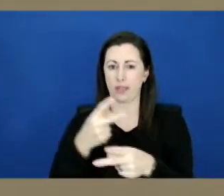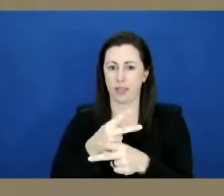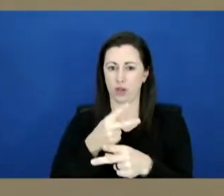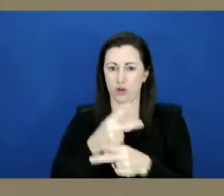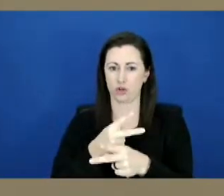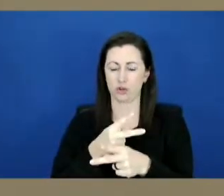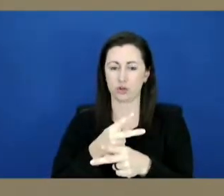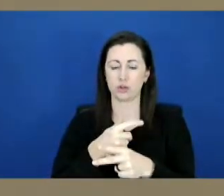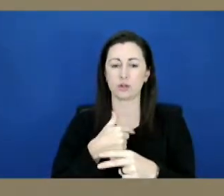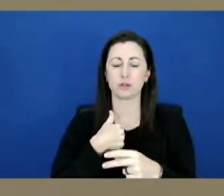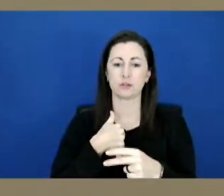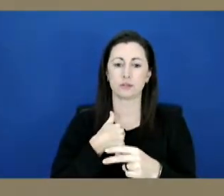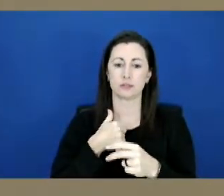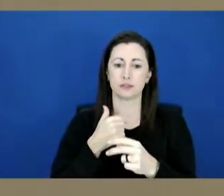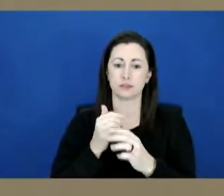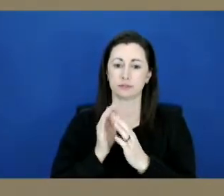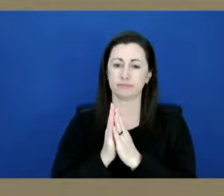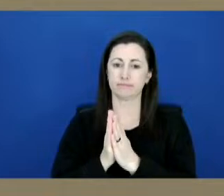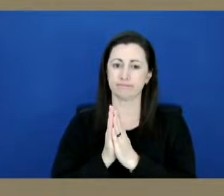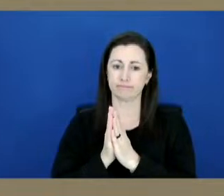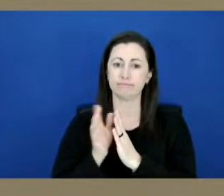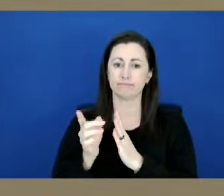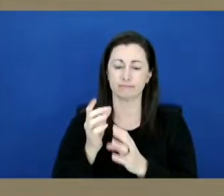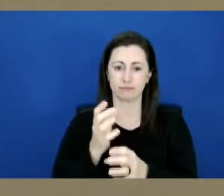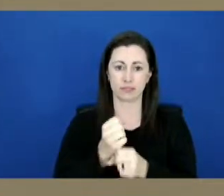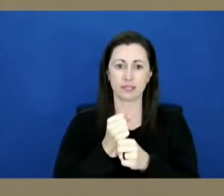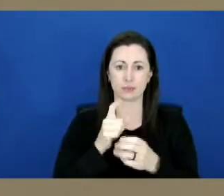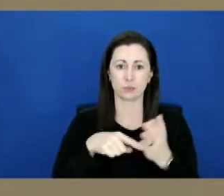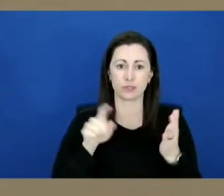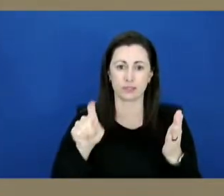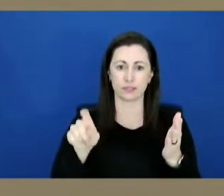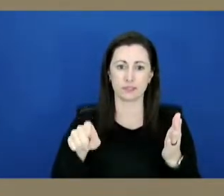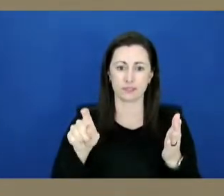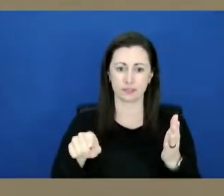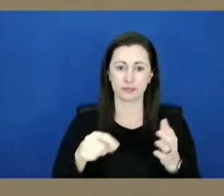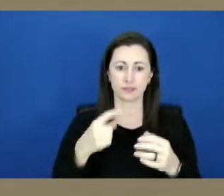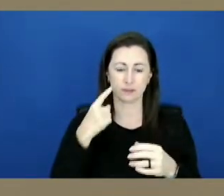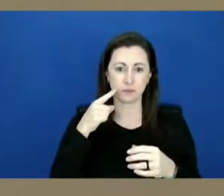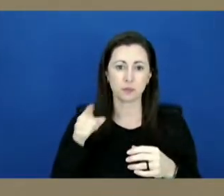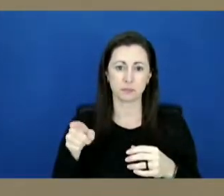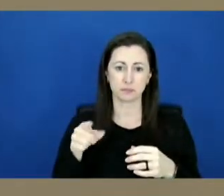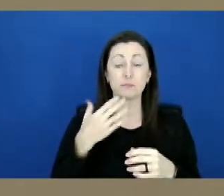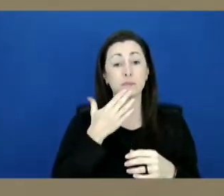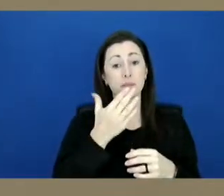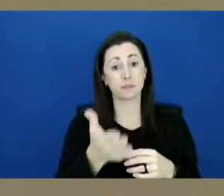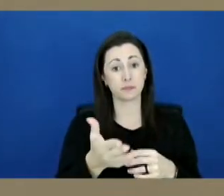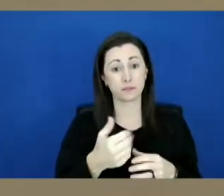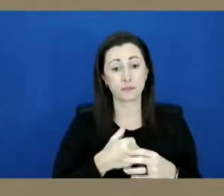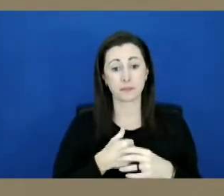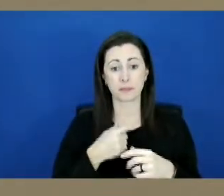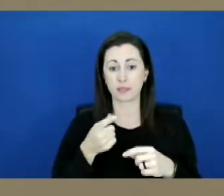COLLEGE, WHO NEEDS HEALTHCARE.